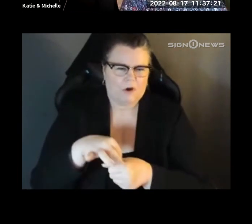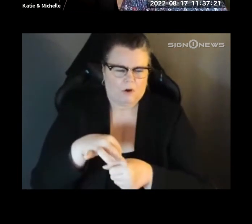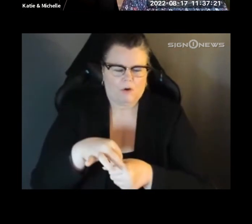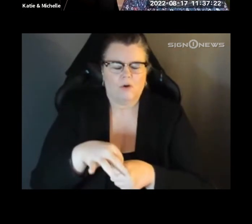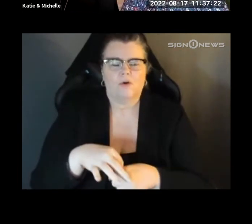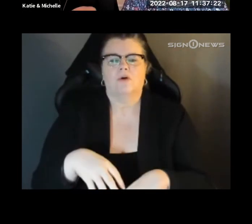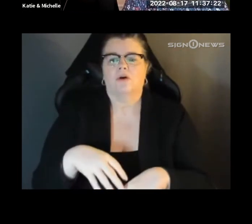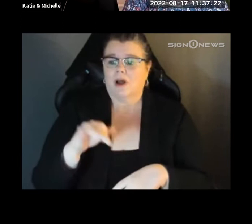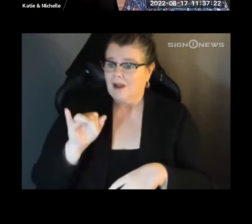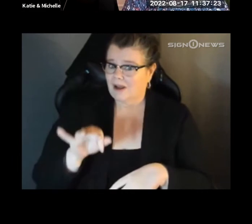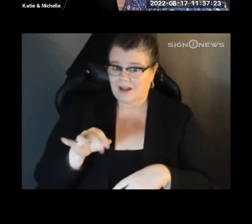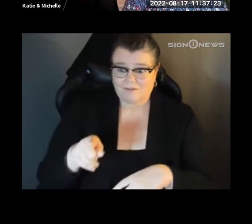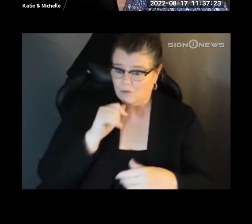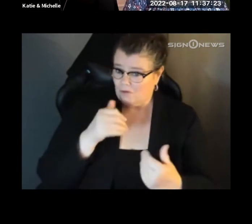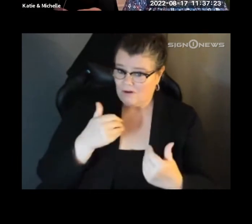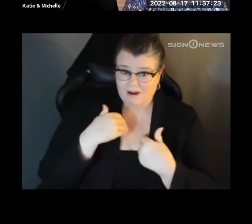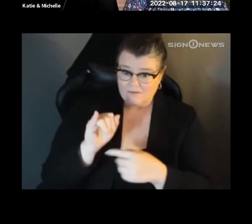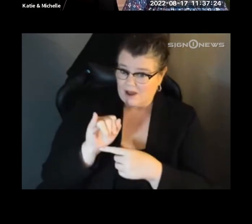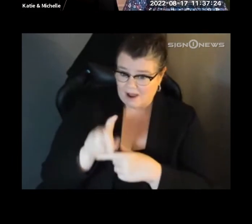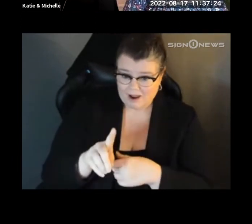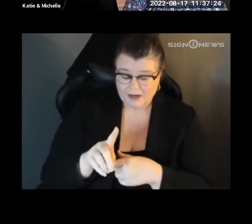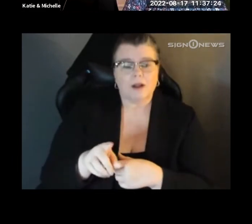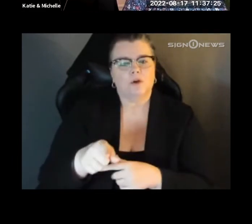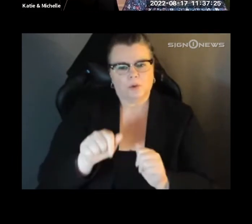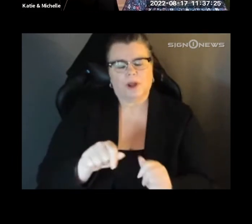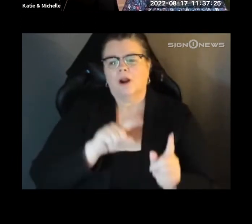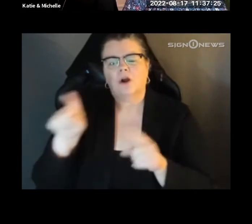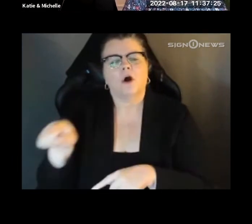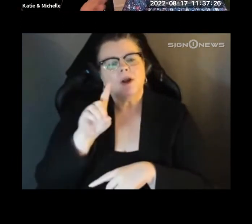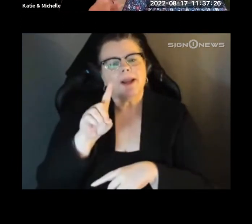you can they'll ask you if you are a registered voter or if you want to register to vote so you